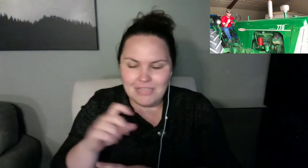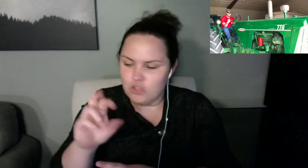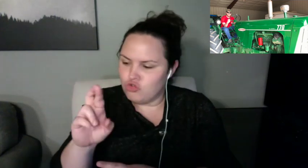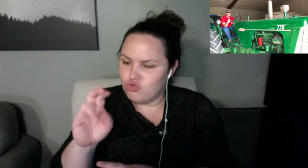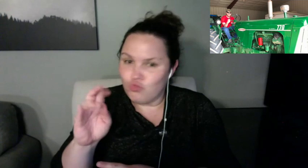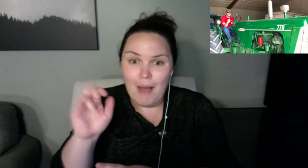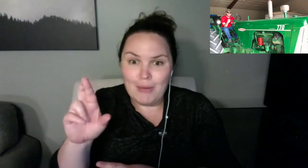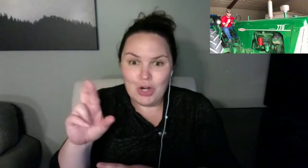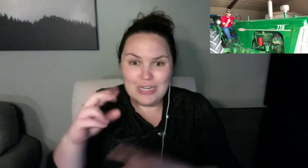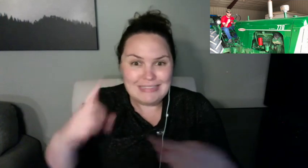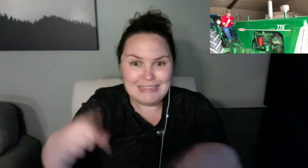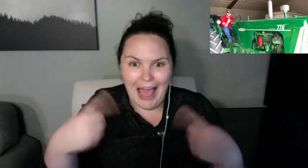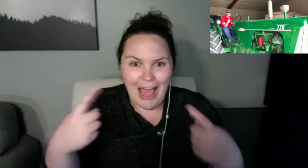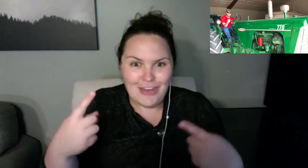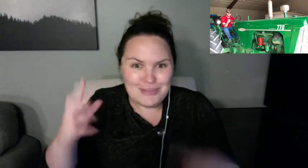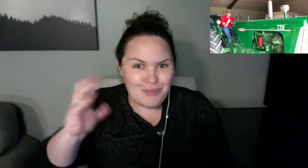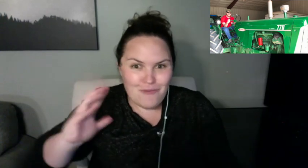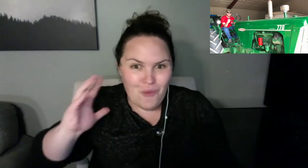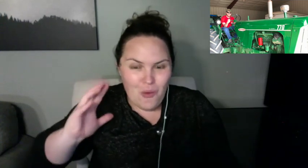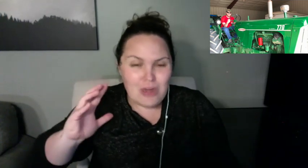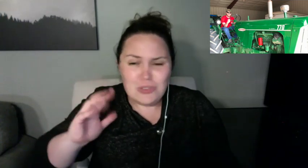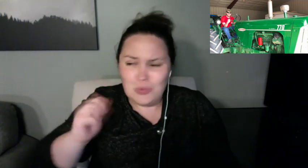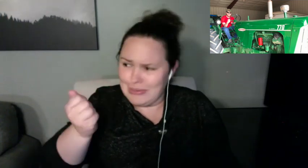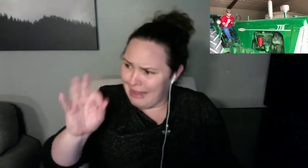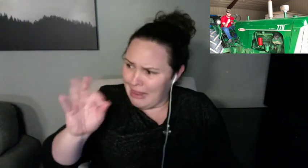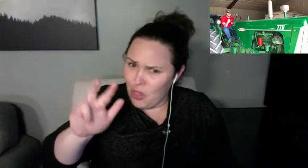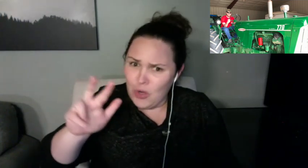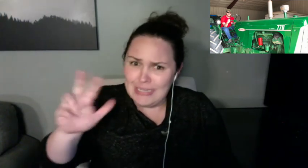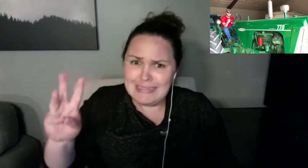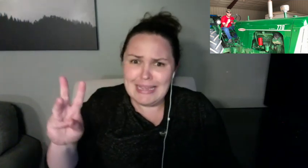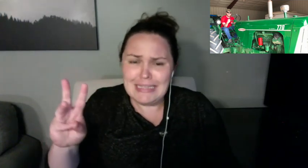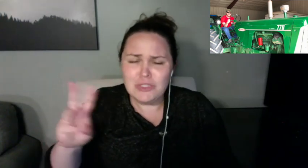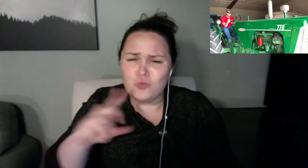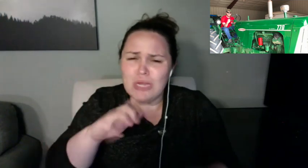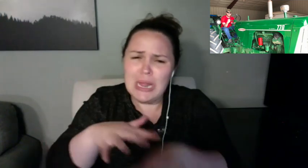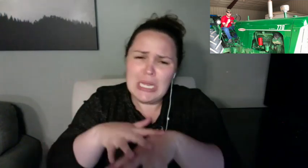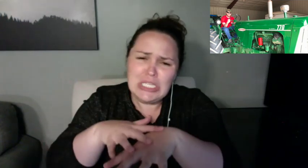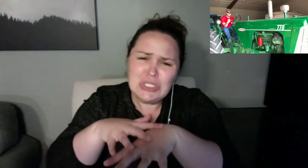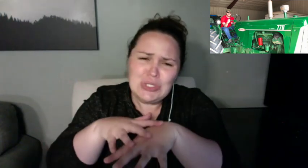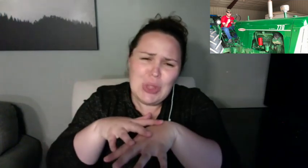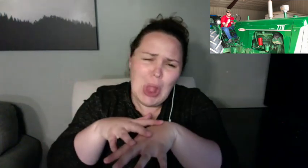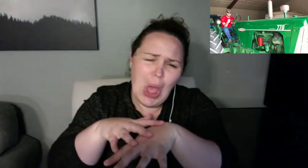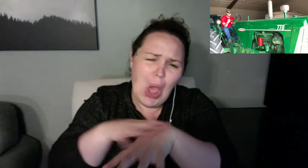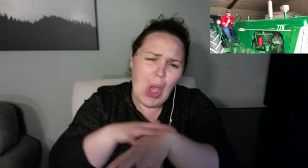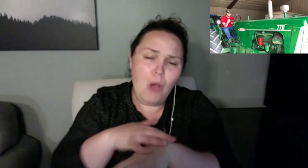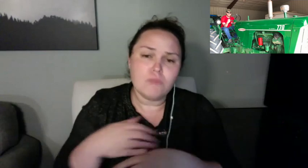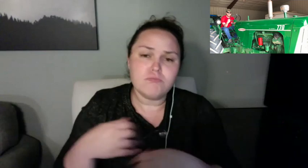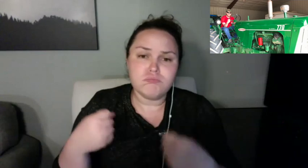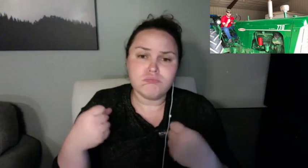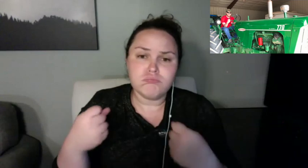They didn't make them to go real fast down the road. If you know me in any way, shape, or form,